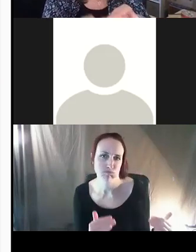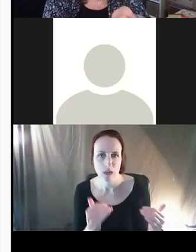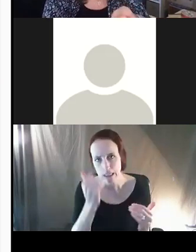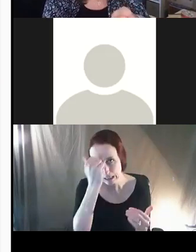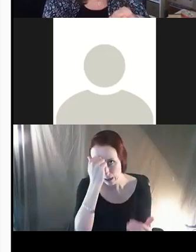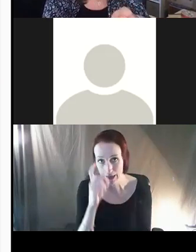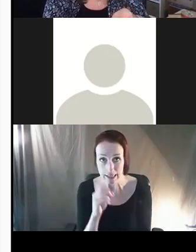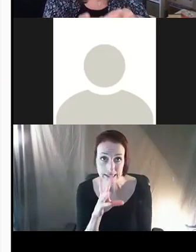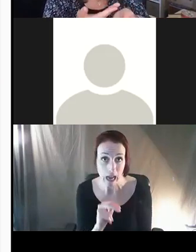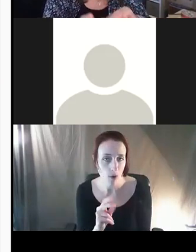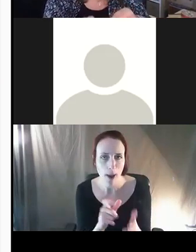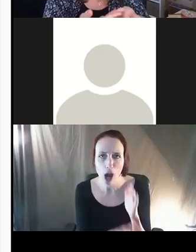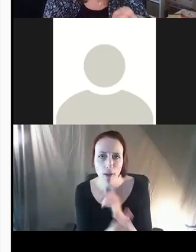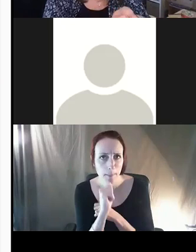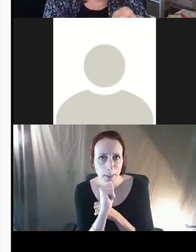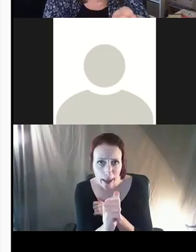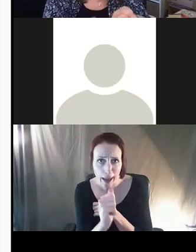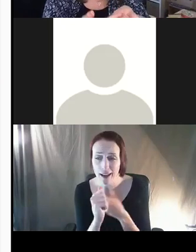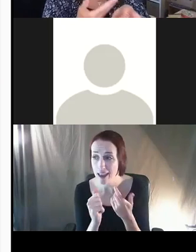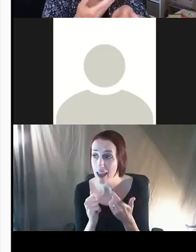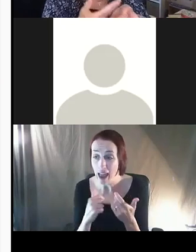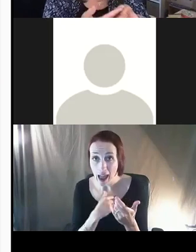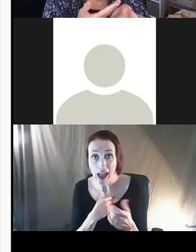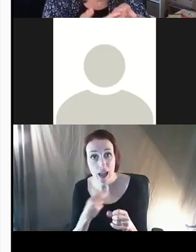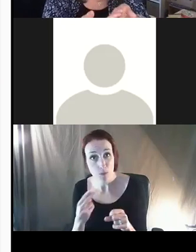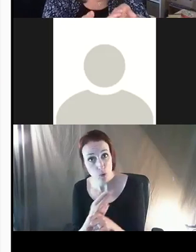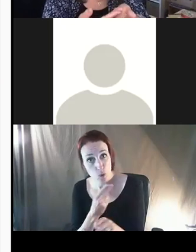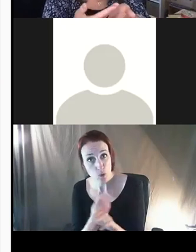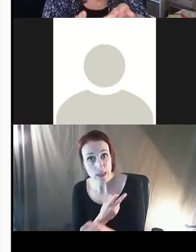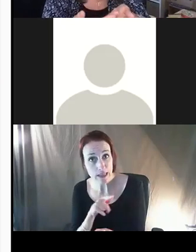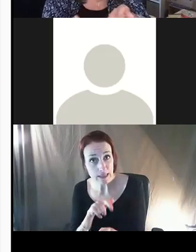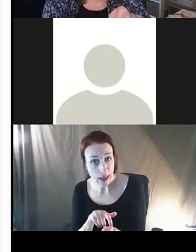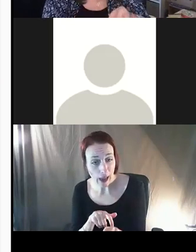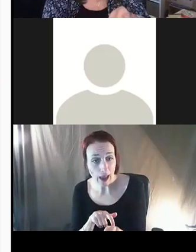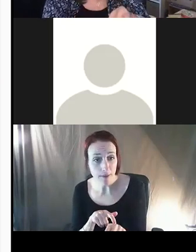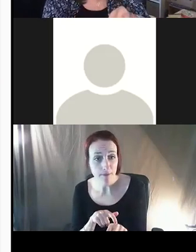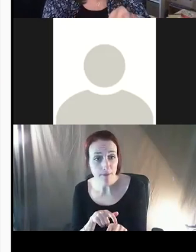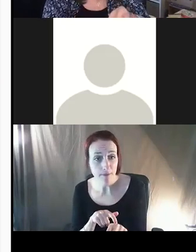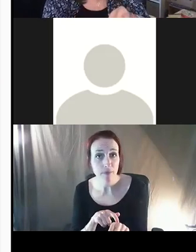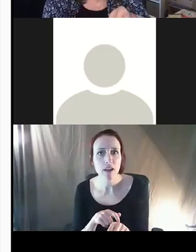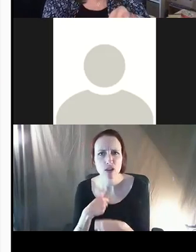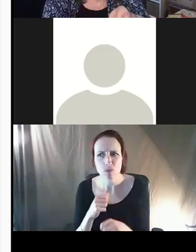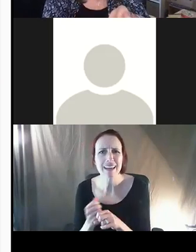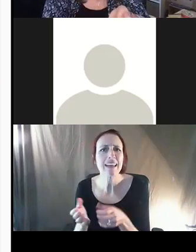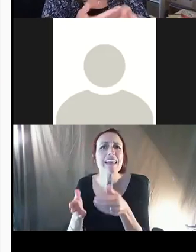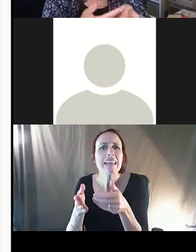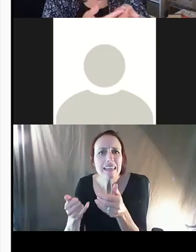I am doing is actually taking time to make it easy to read.